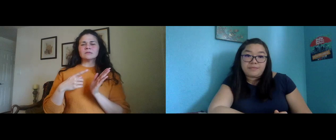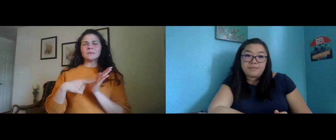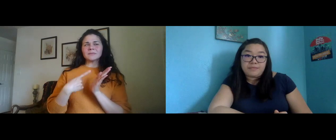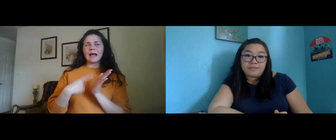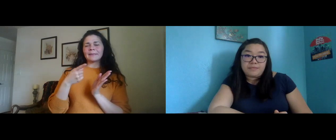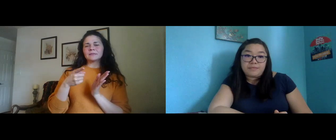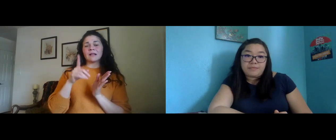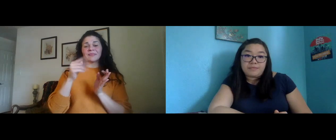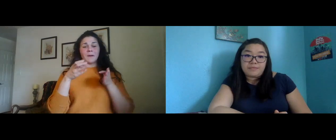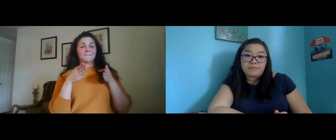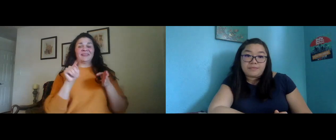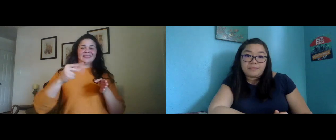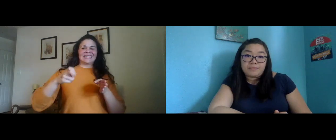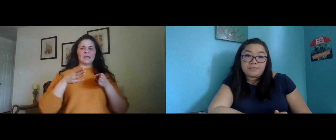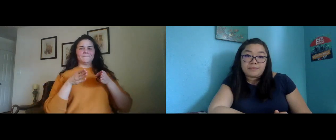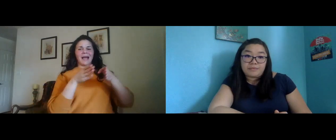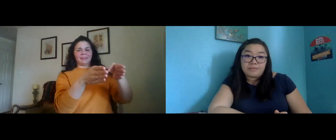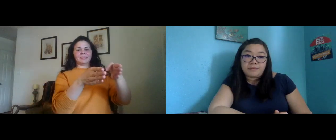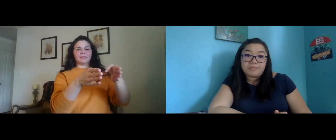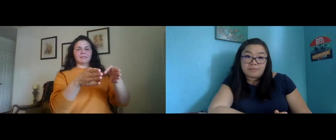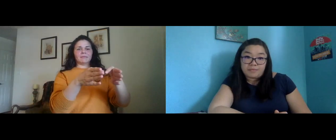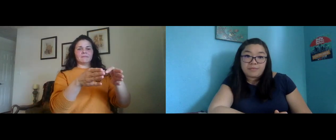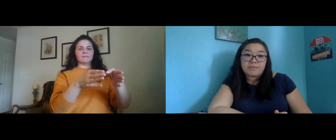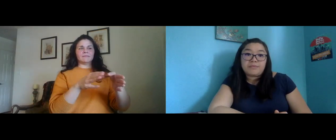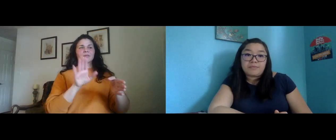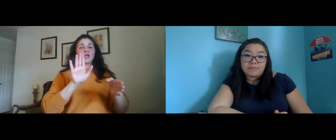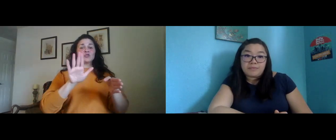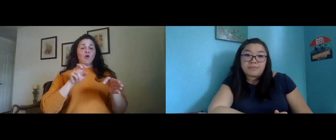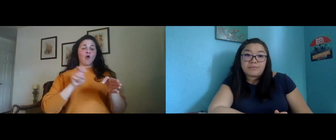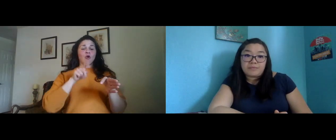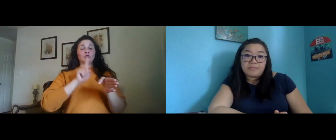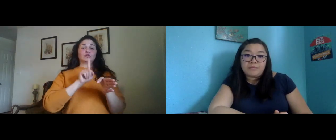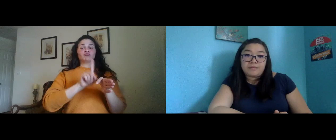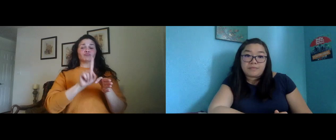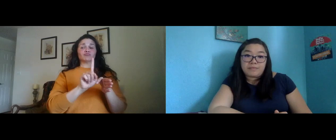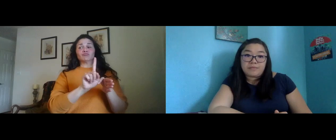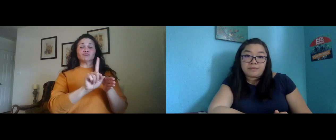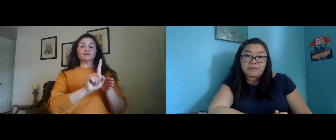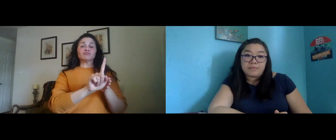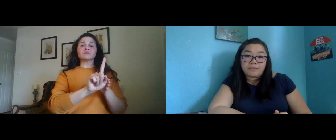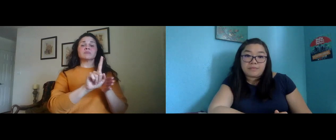Sometimes the path seems straightforward, and your journey is smooth.